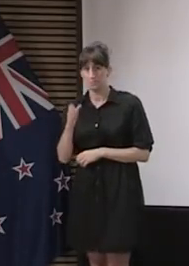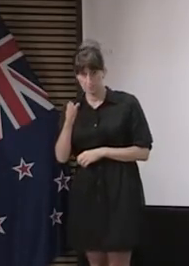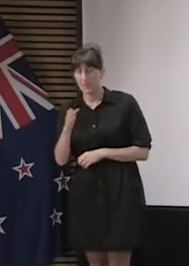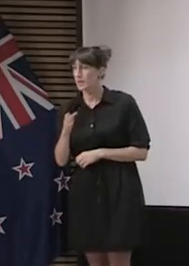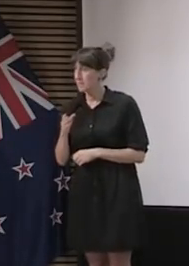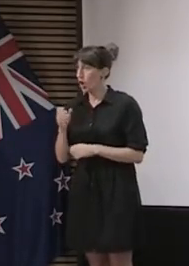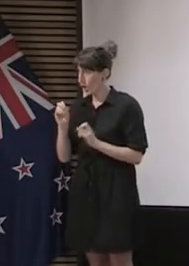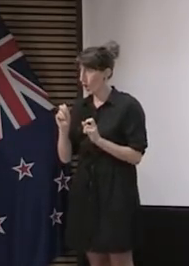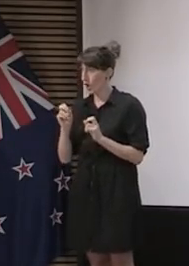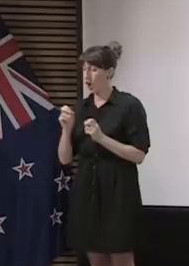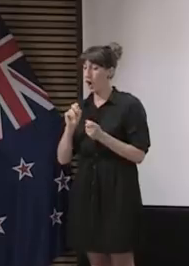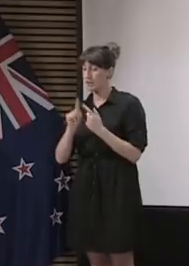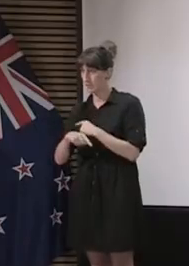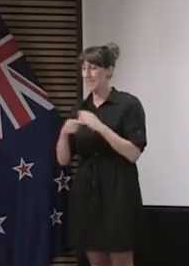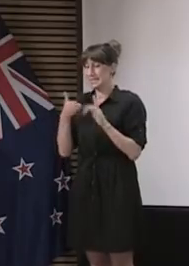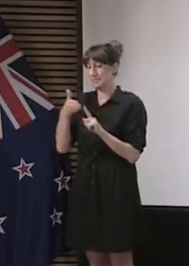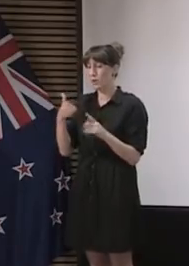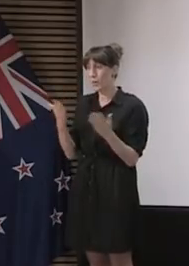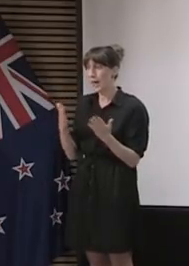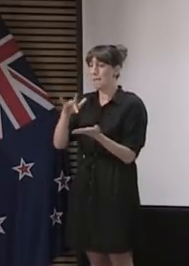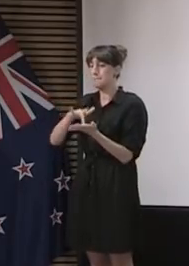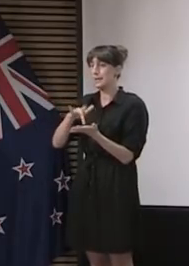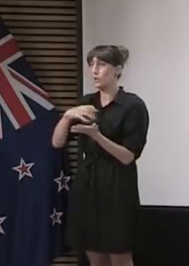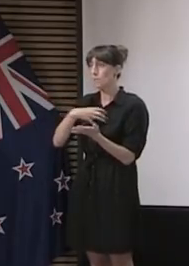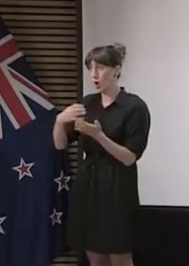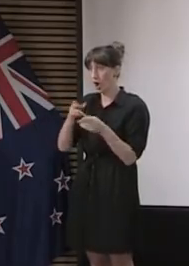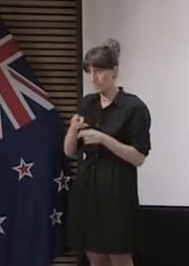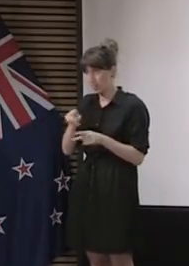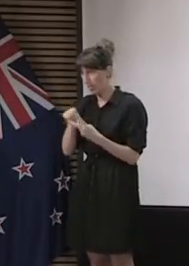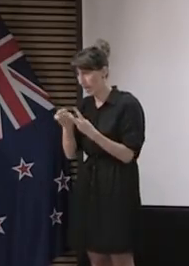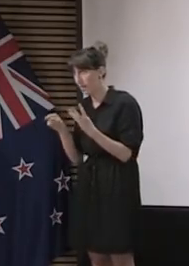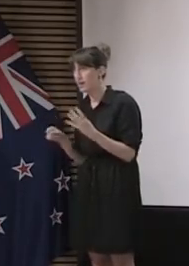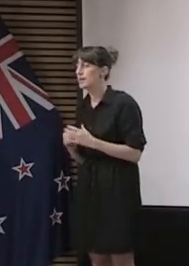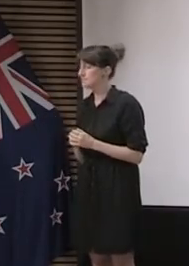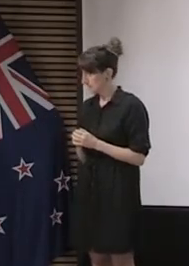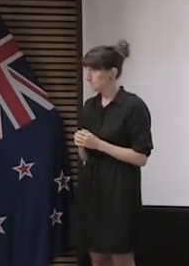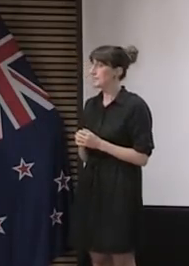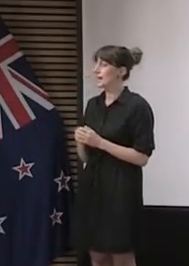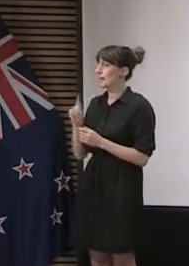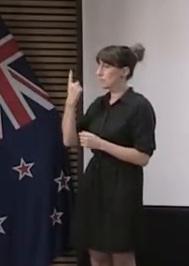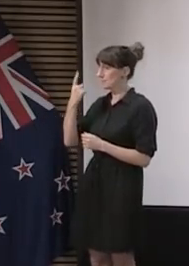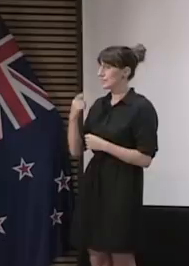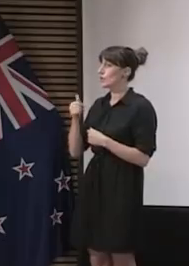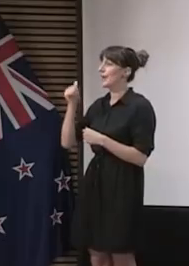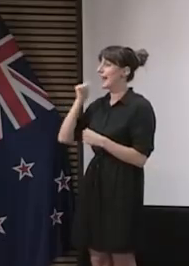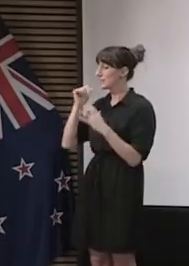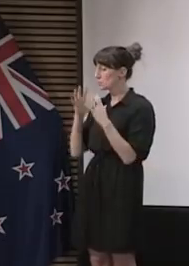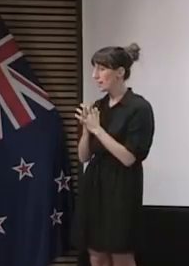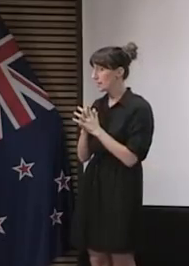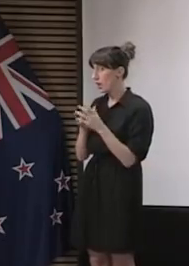. . >> JACINDA ARDERN : Every timethey are raised we follow up. Last week you raised the issueof one of the aged carefacilities.